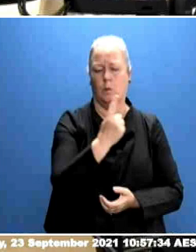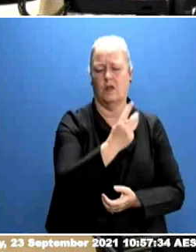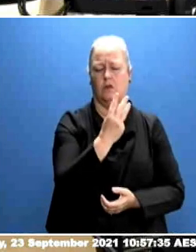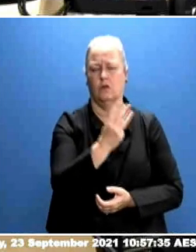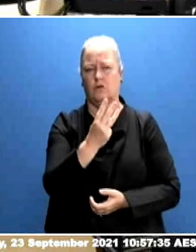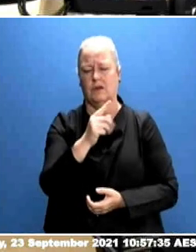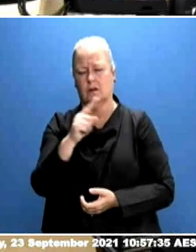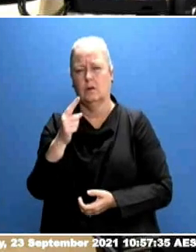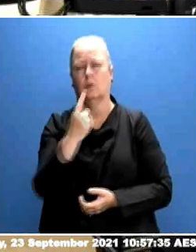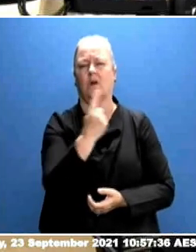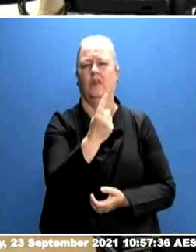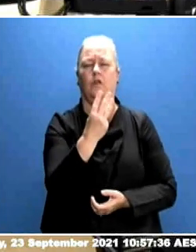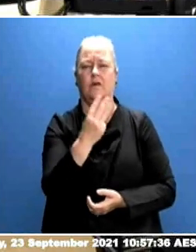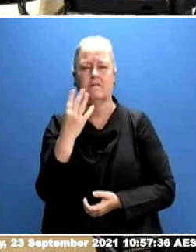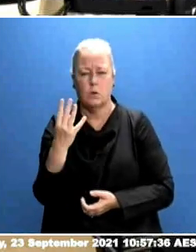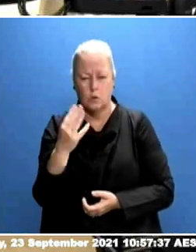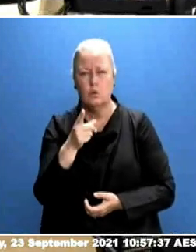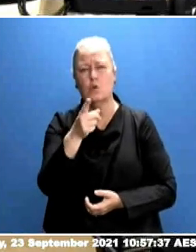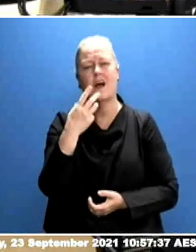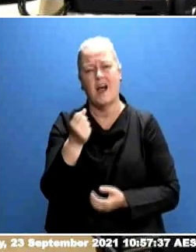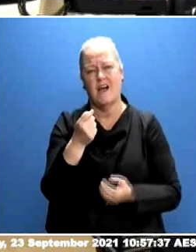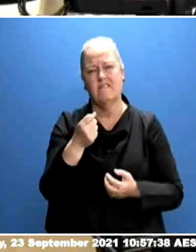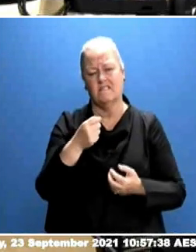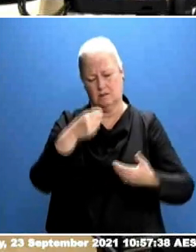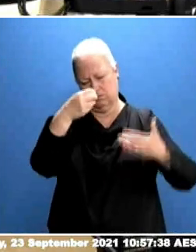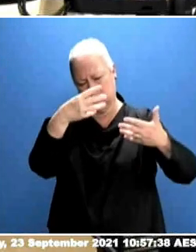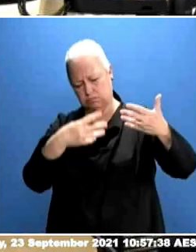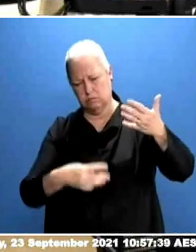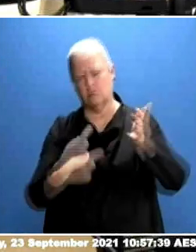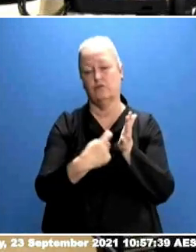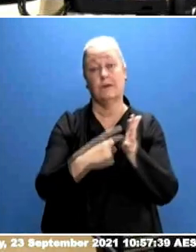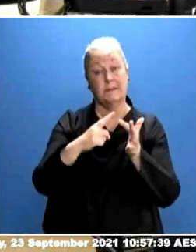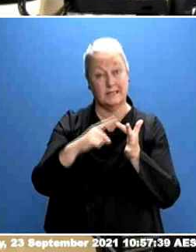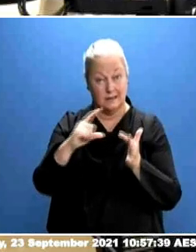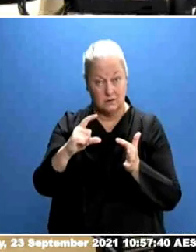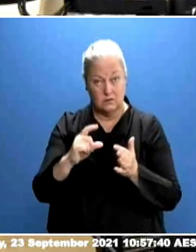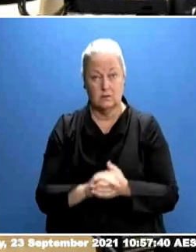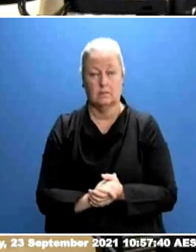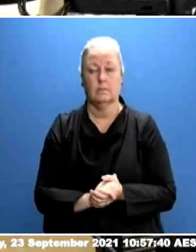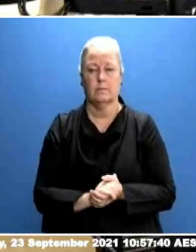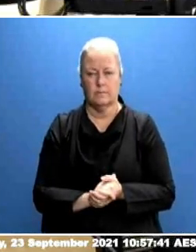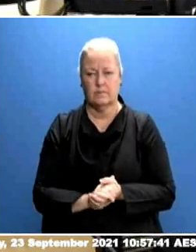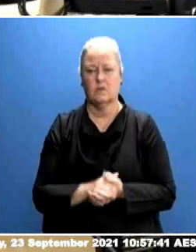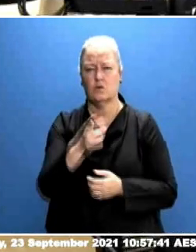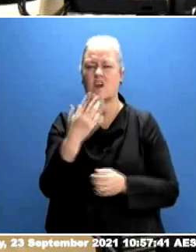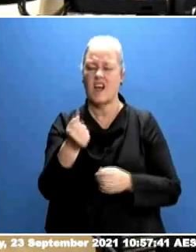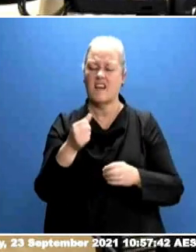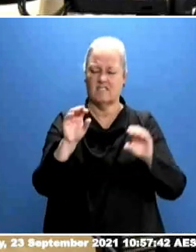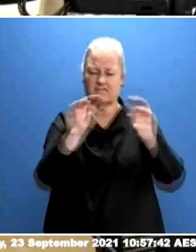there are a number of recommendations that are set out, and the way in which they're headed --- and you describe in your statement,